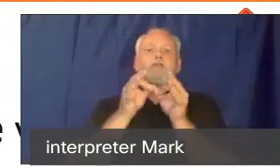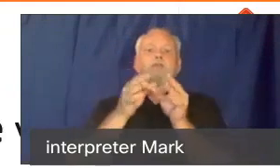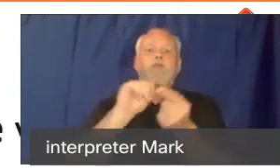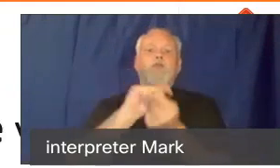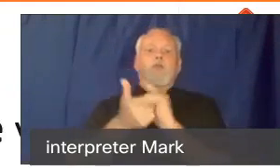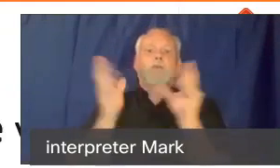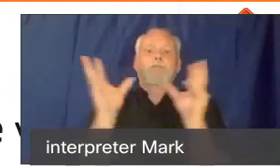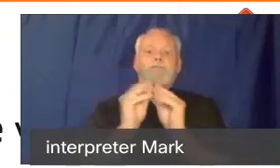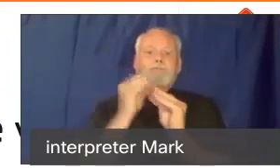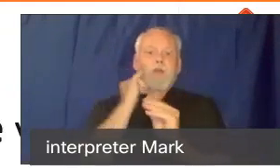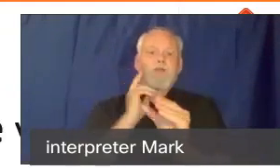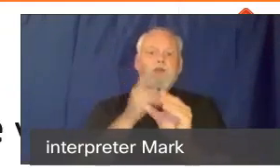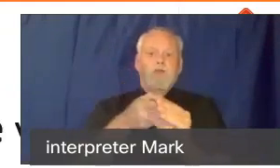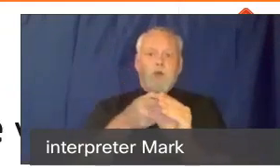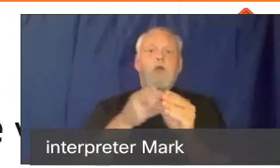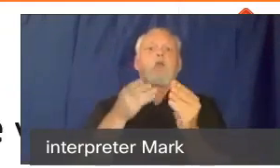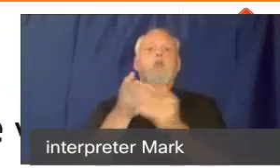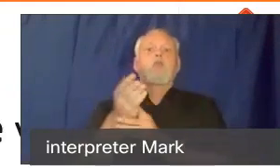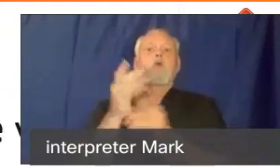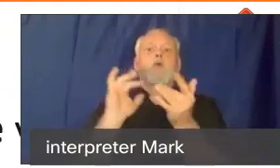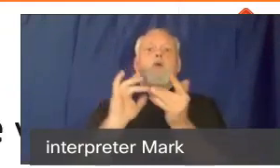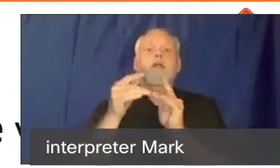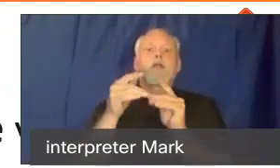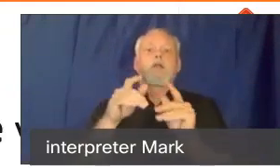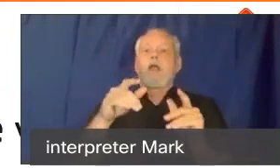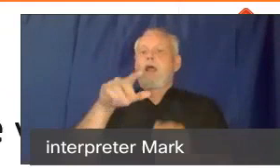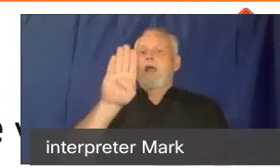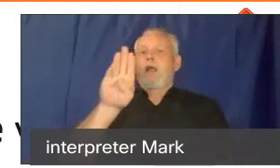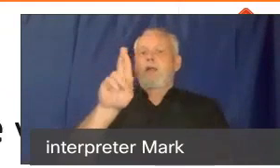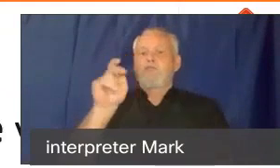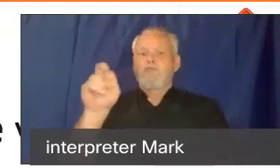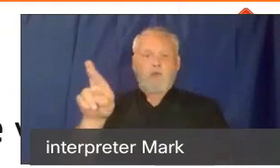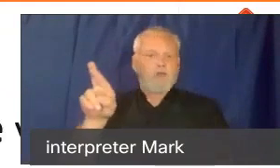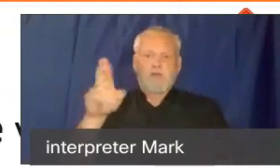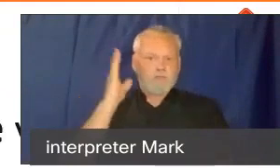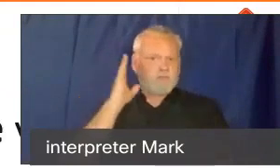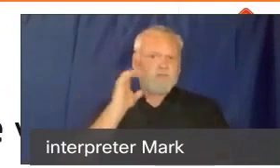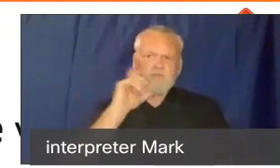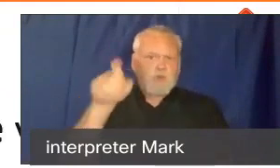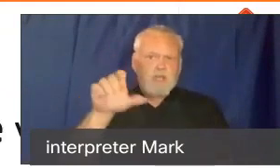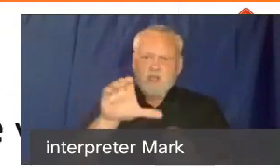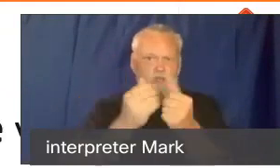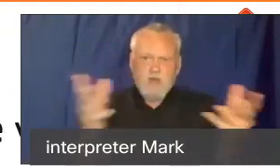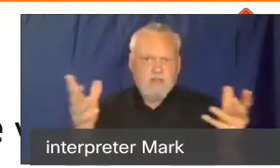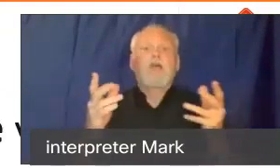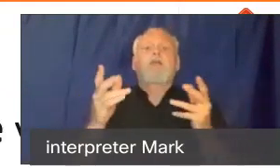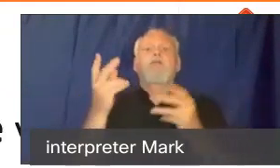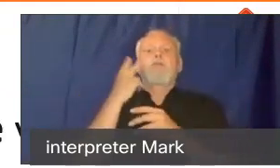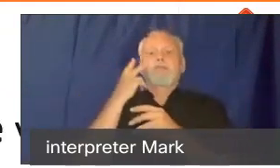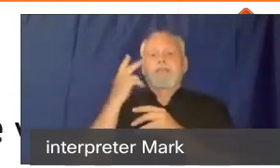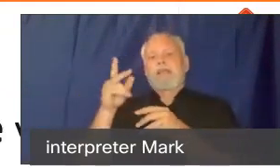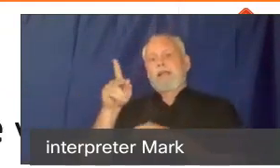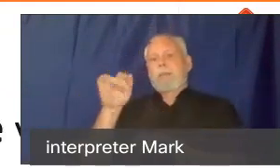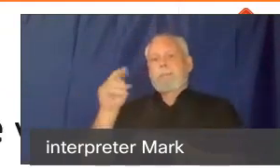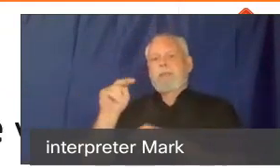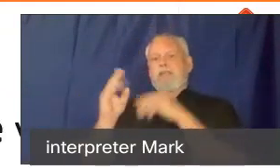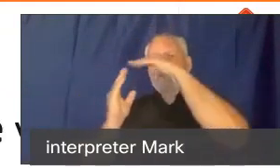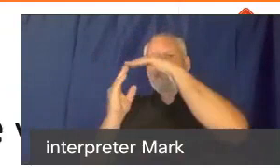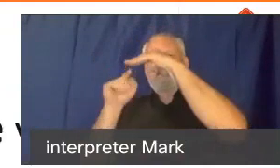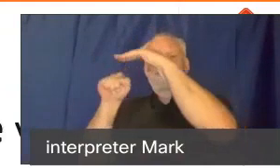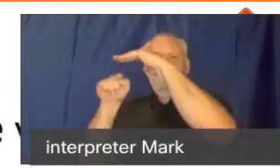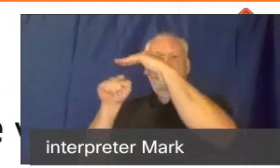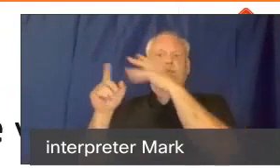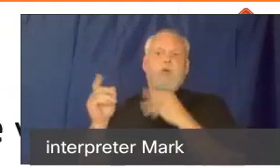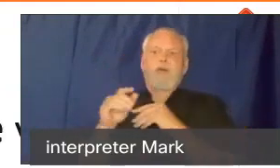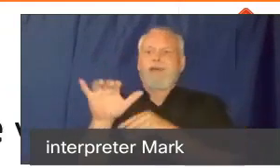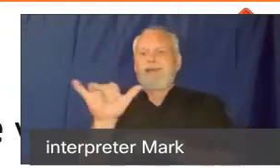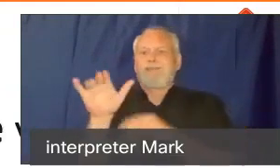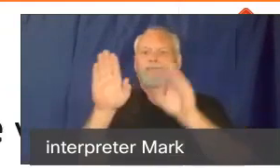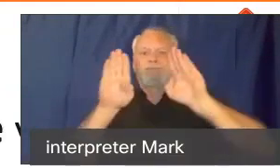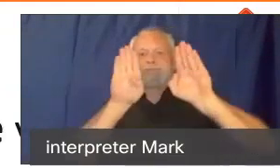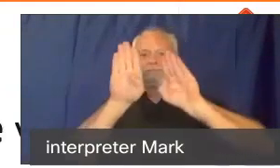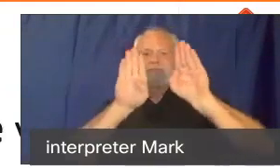If you are joining us by an Internet browser, you shouldn't need to do anything and you will see the cell interpreters video pinned in the top right? Corner of your screen similar to the side by side view shown in the slide.